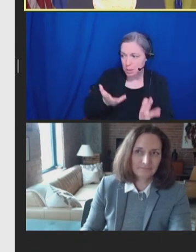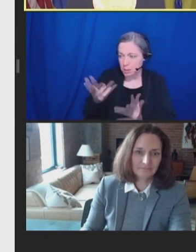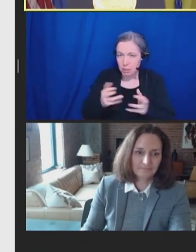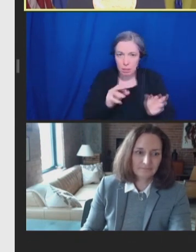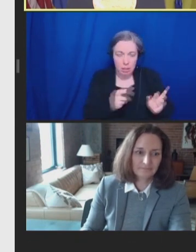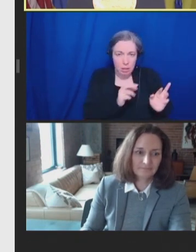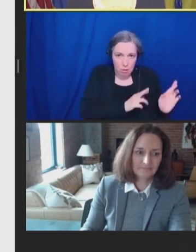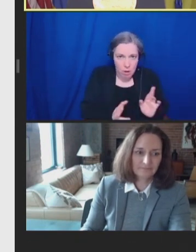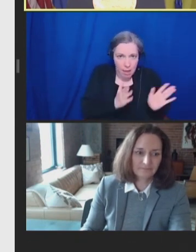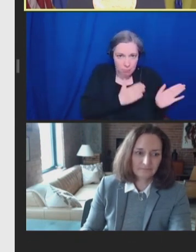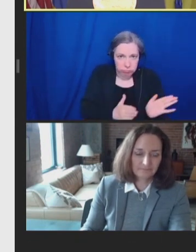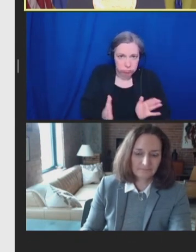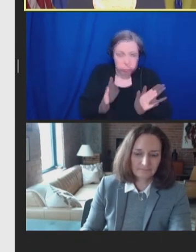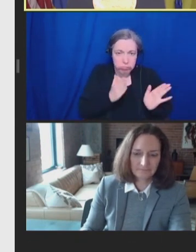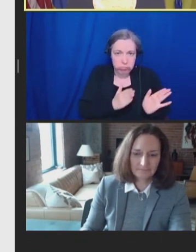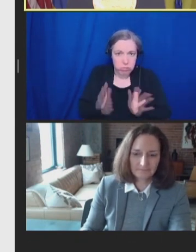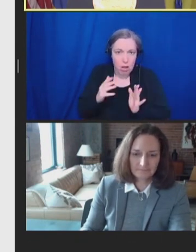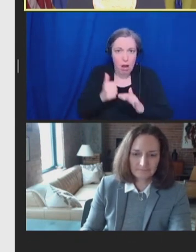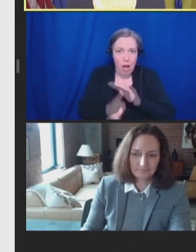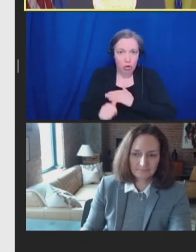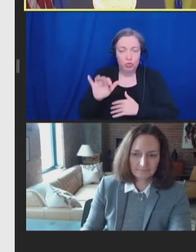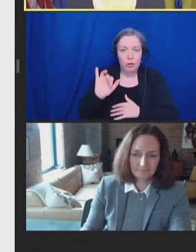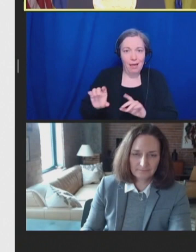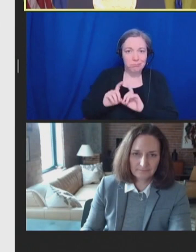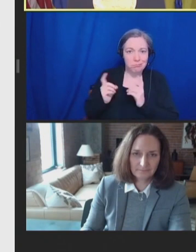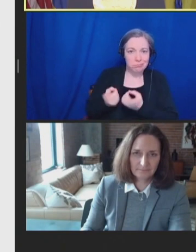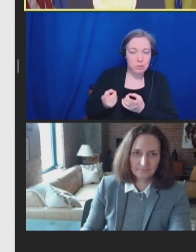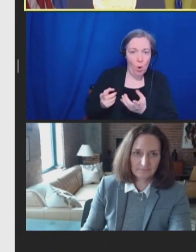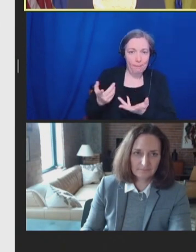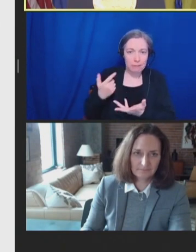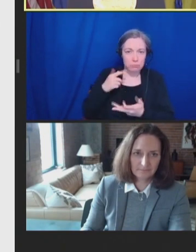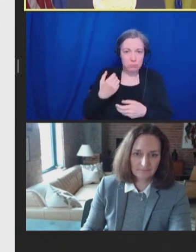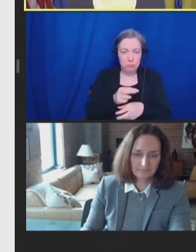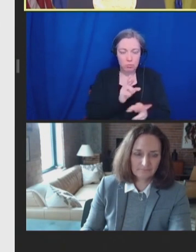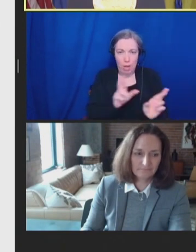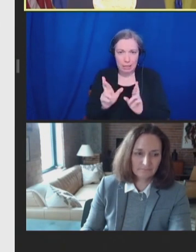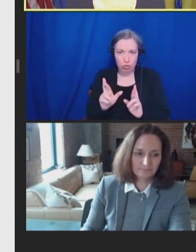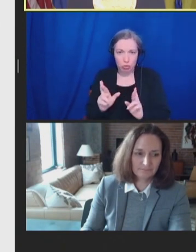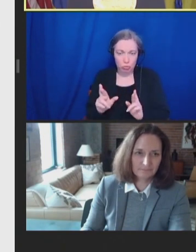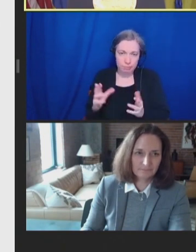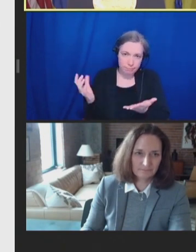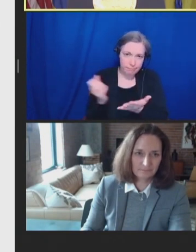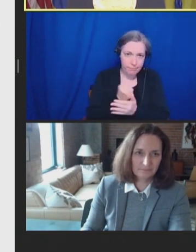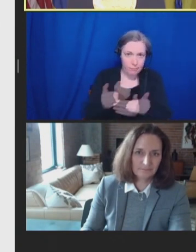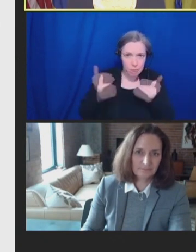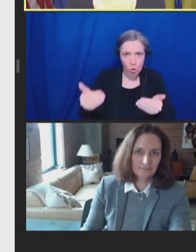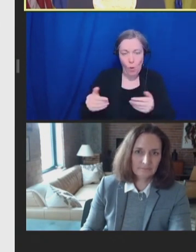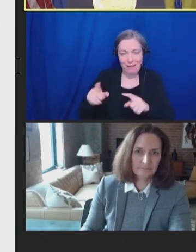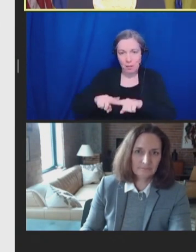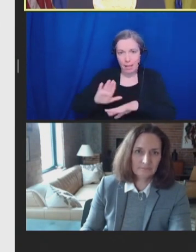Services Division to be ready to implement based on what those recommendations are. So, I think,